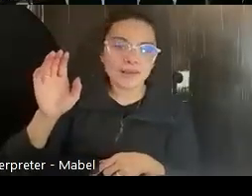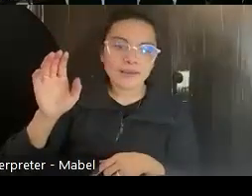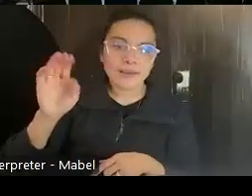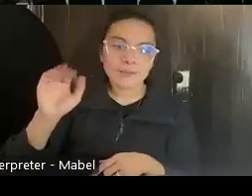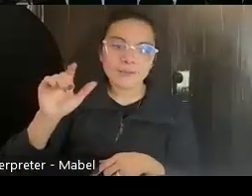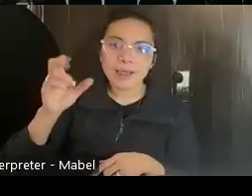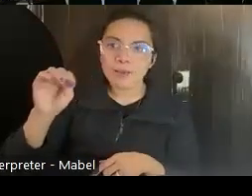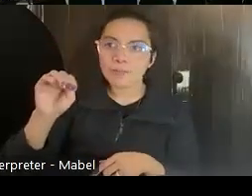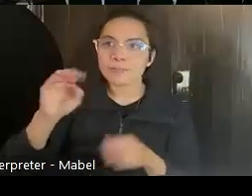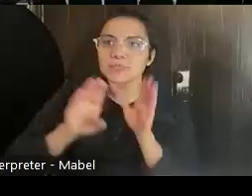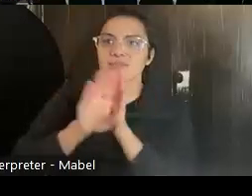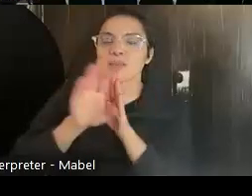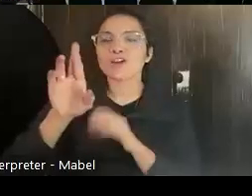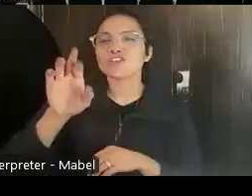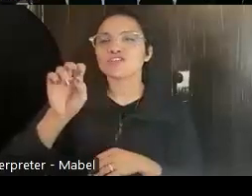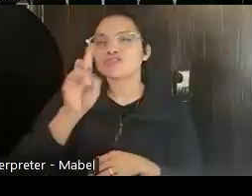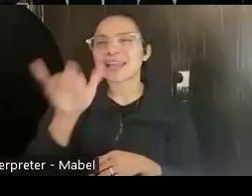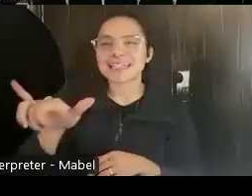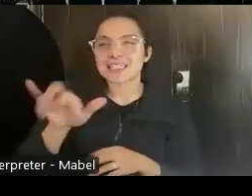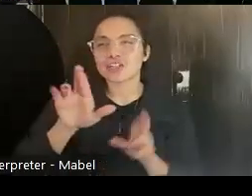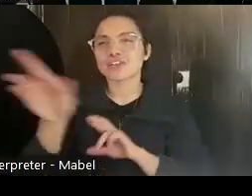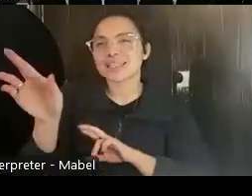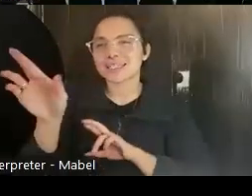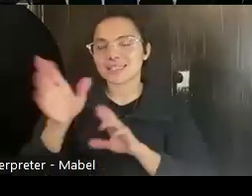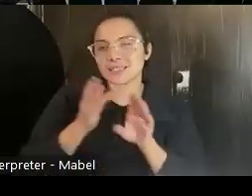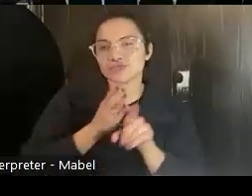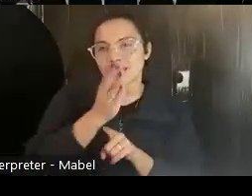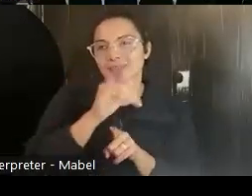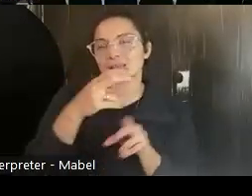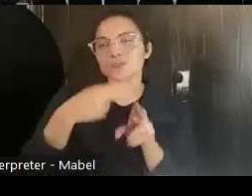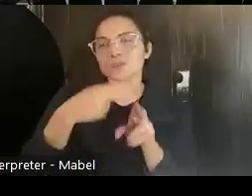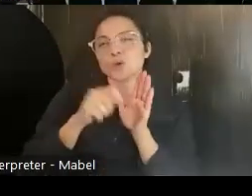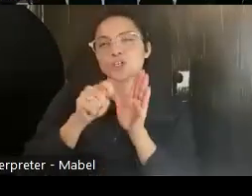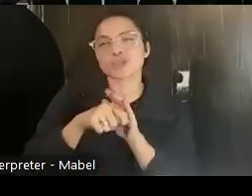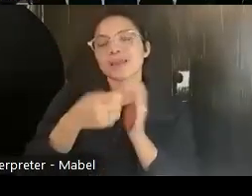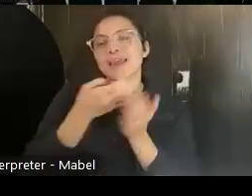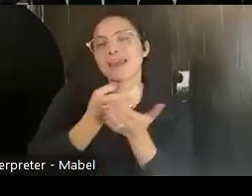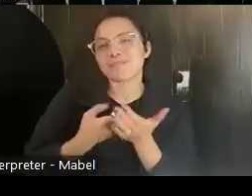is a short-term evidence-based treatment where kids are seen uh with their families for a total